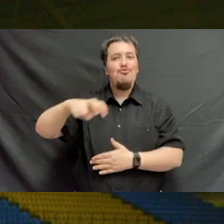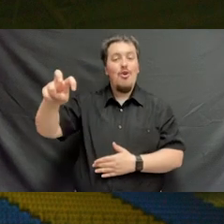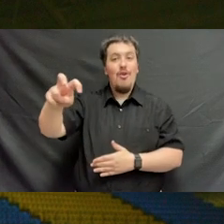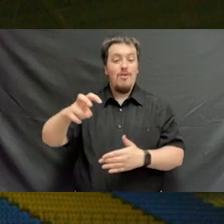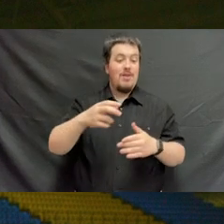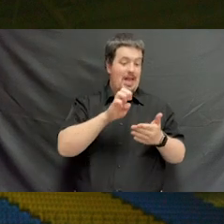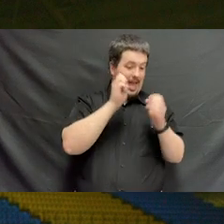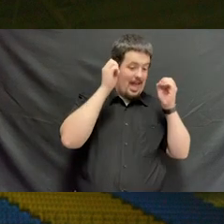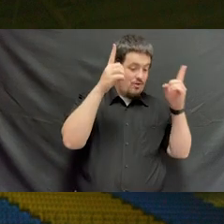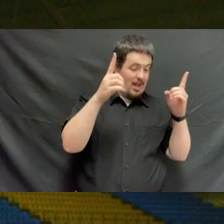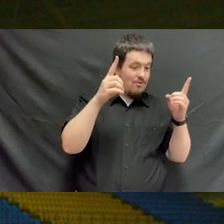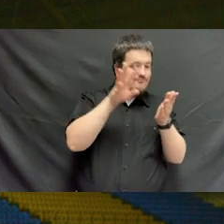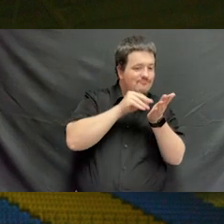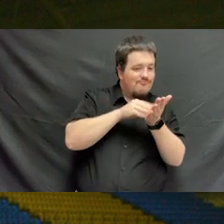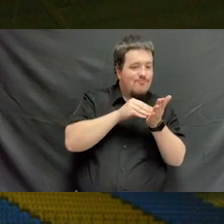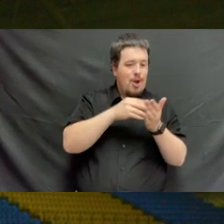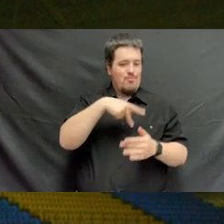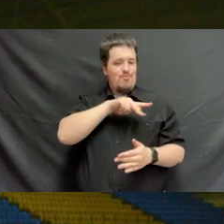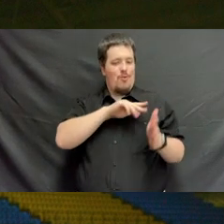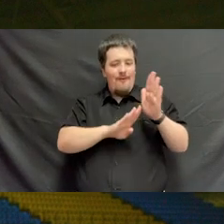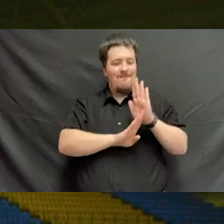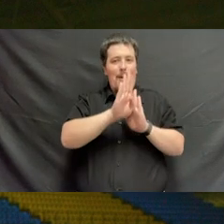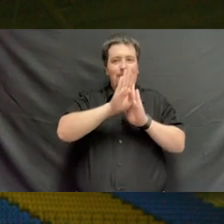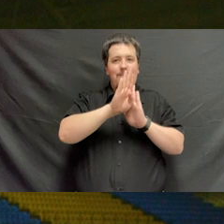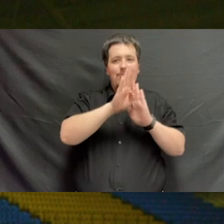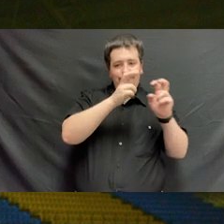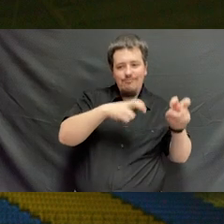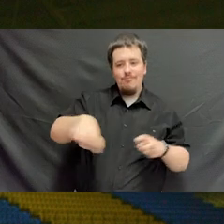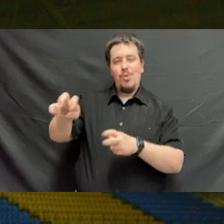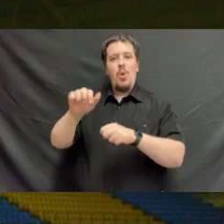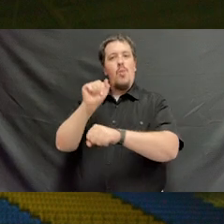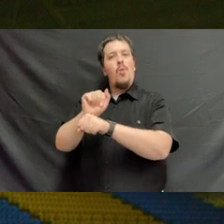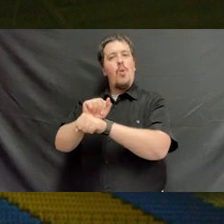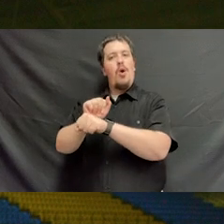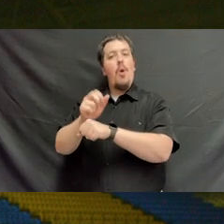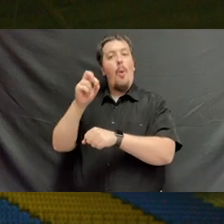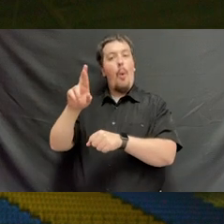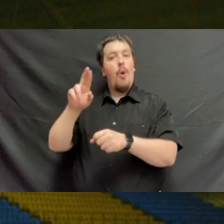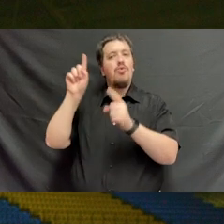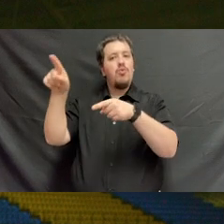of educational exploration and personal development and move into the workforce or onto graduate school.